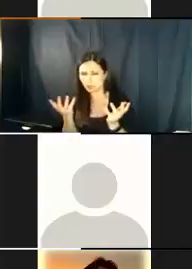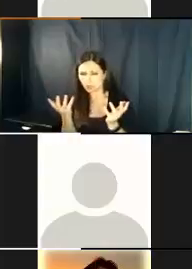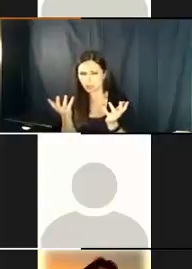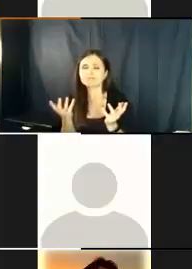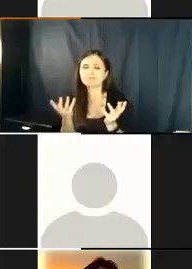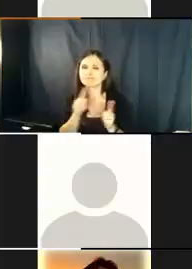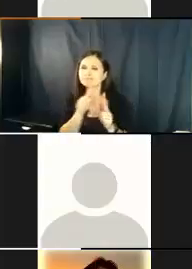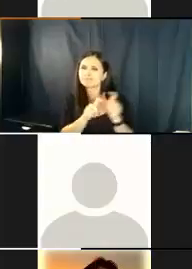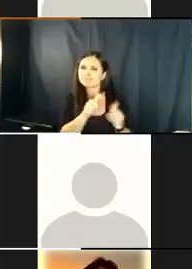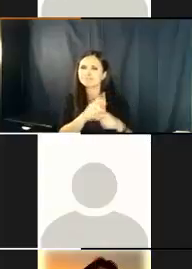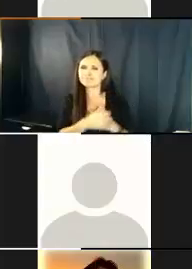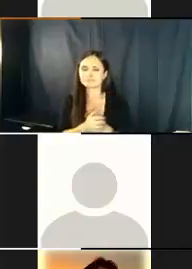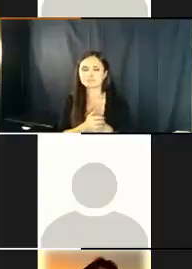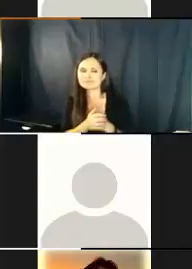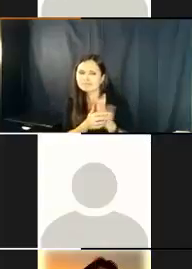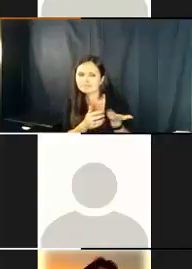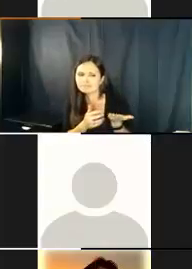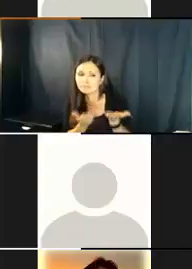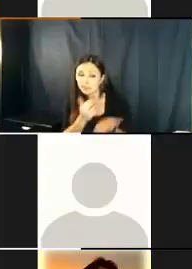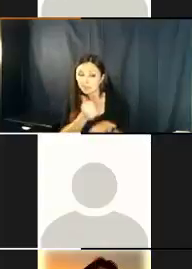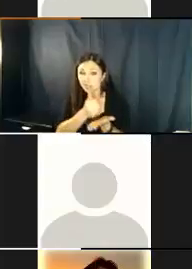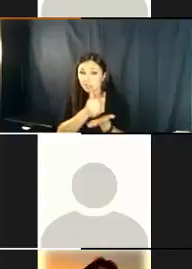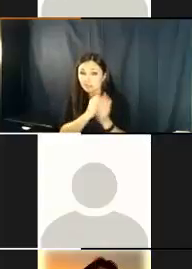And you know do you need some extra help etc.